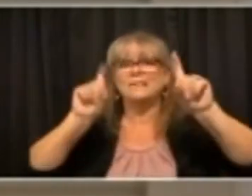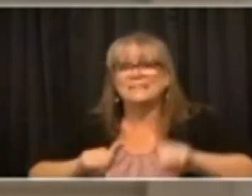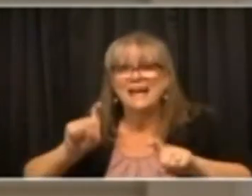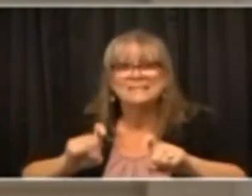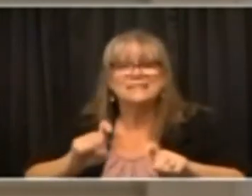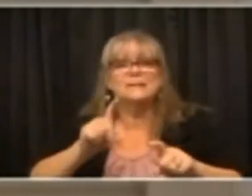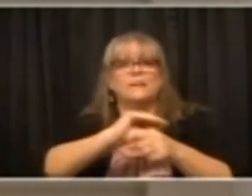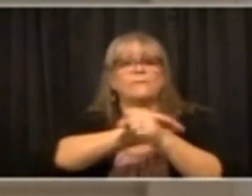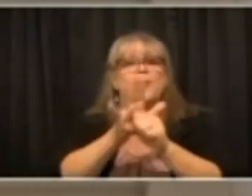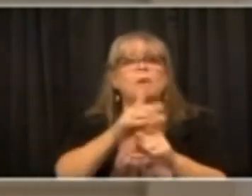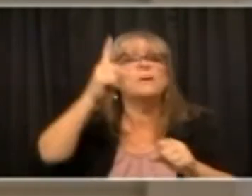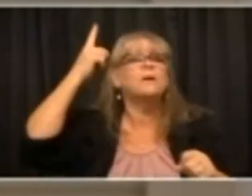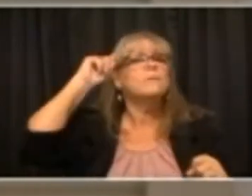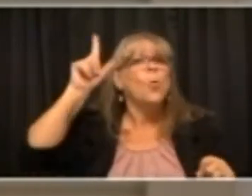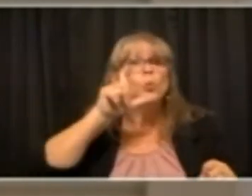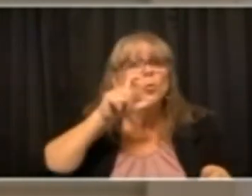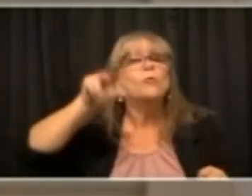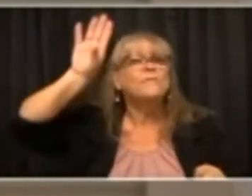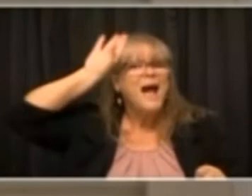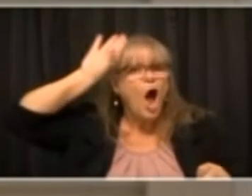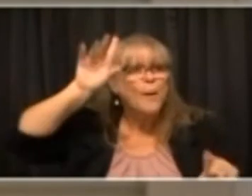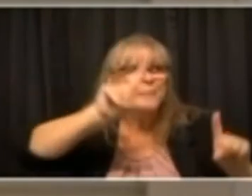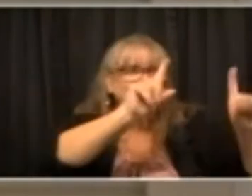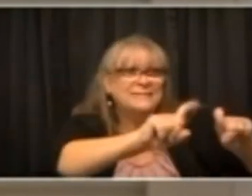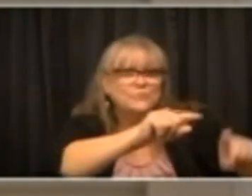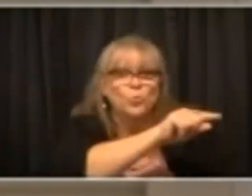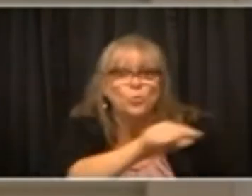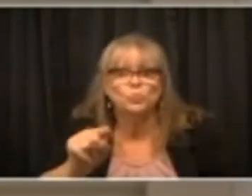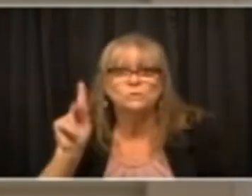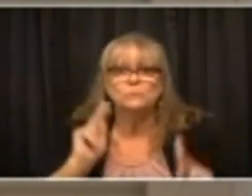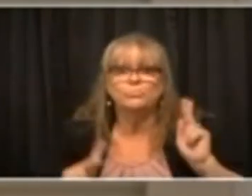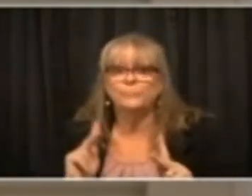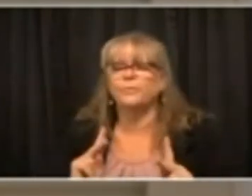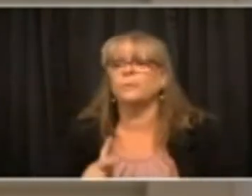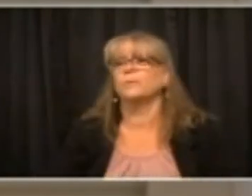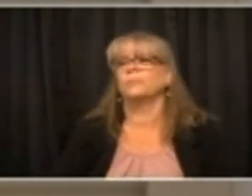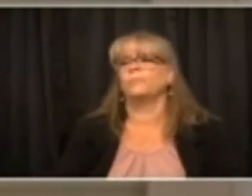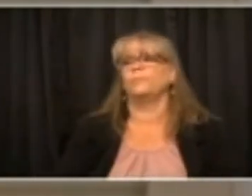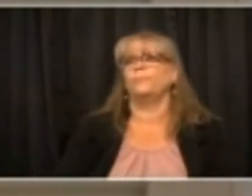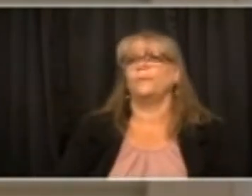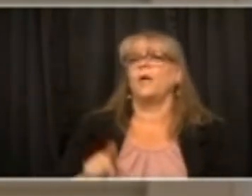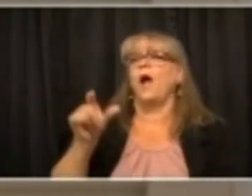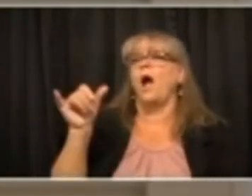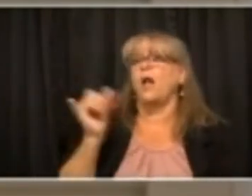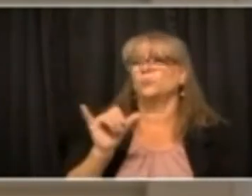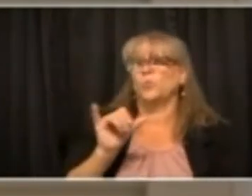provide testing to the firefighters that are on the fire and have the appropriate protocols for people that might be